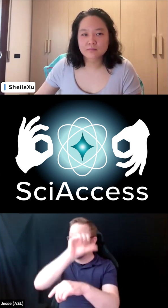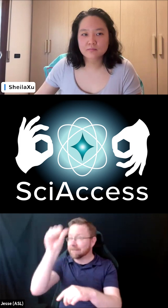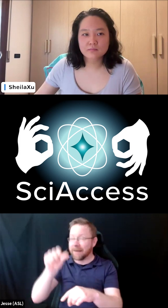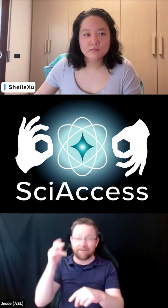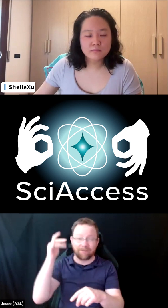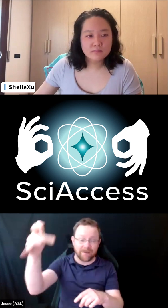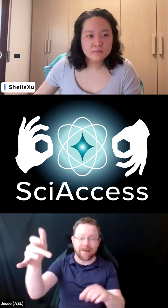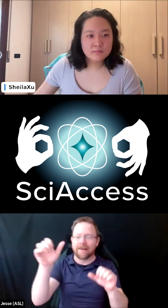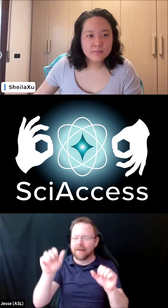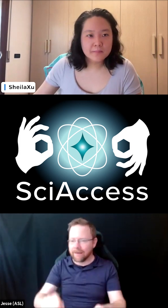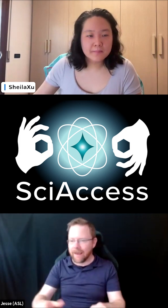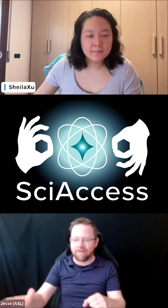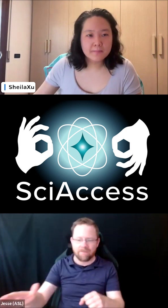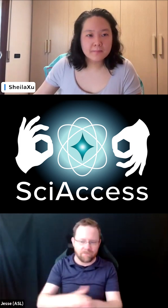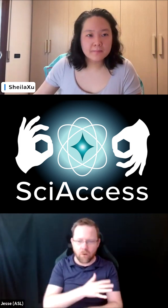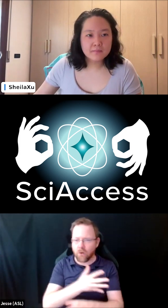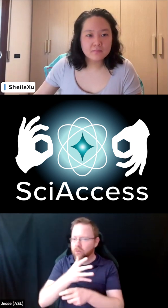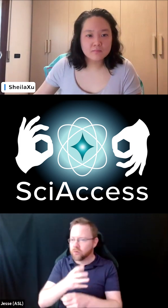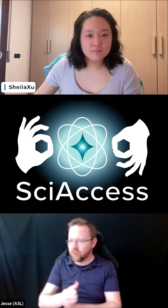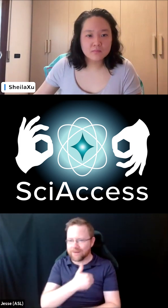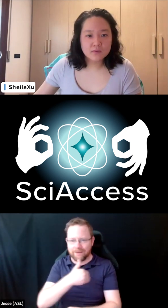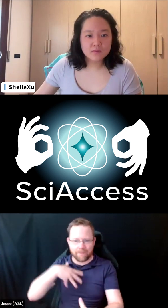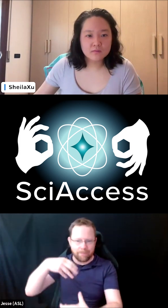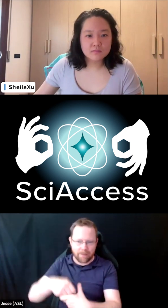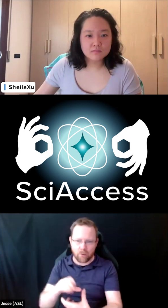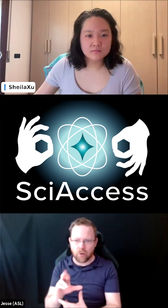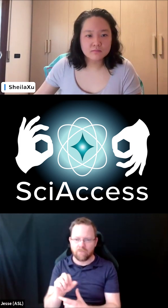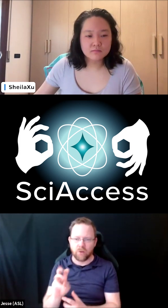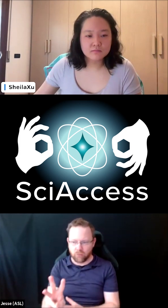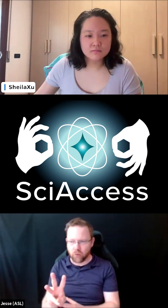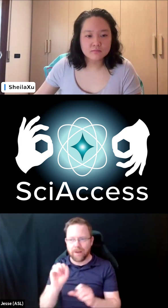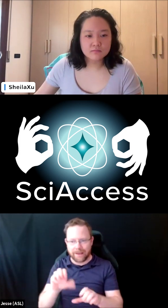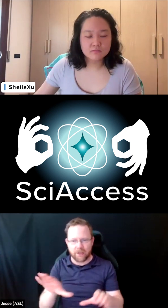member of the crew and get their job done. Whether the job in space is to float around and be a